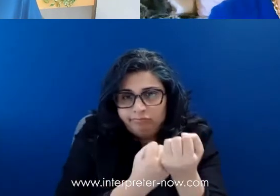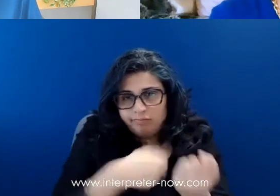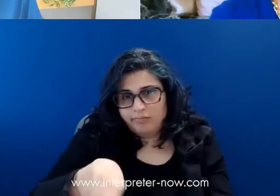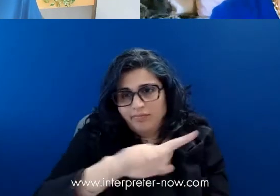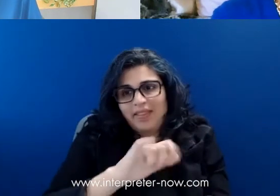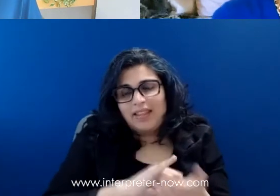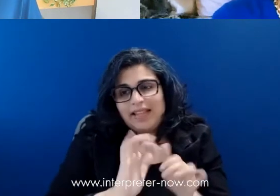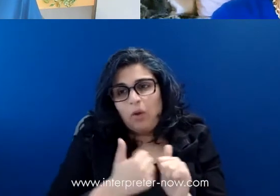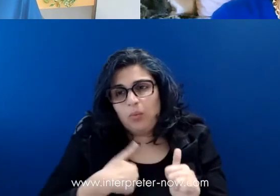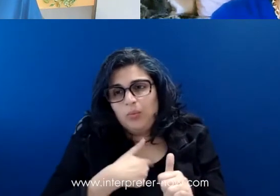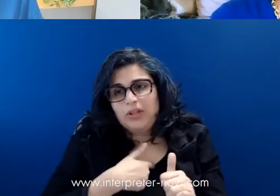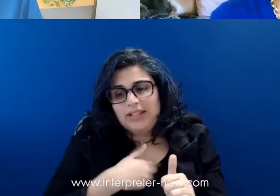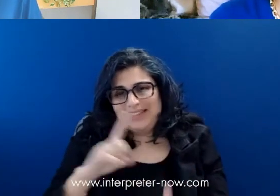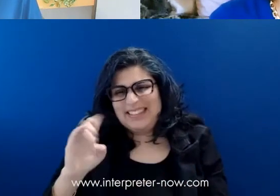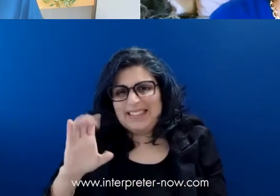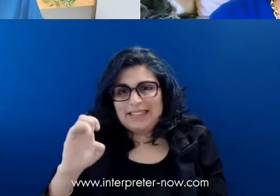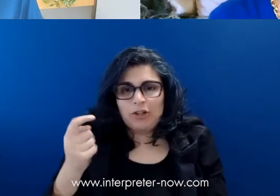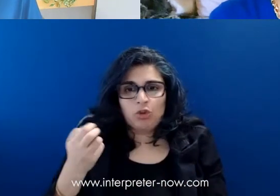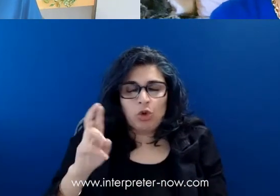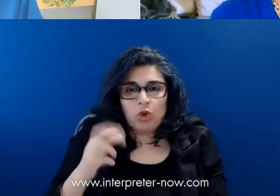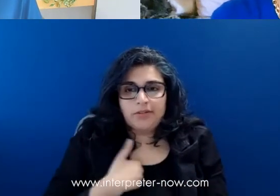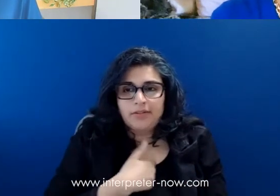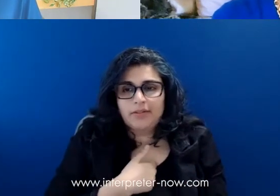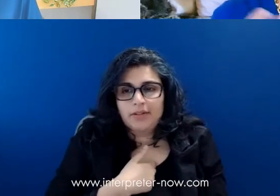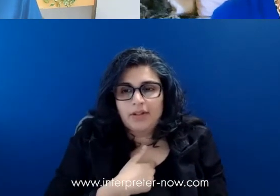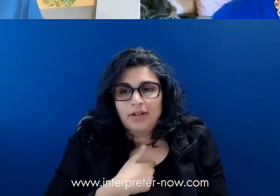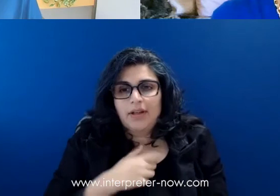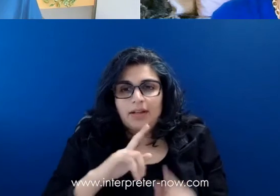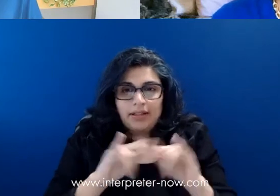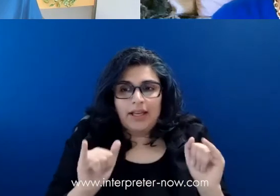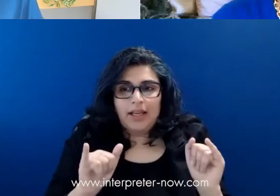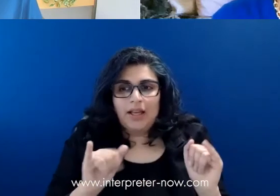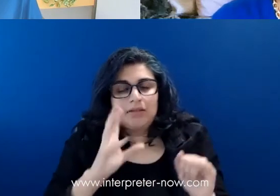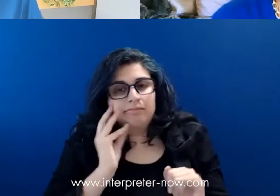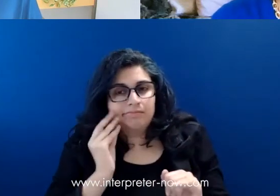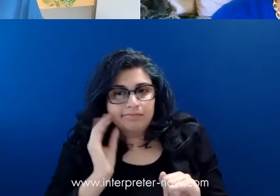That's how we decenter ourselves despite also having an experience in our own marginalization.